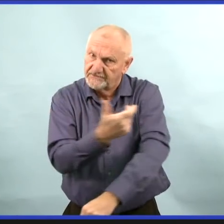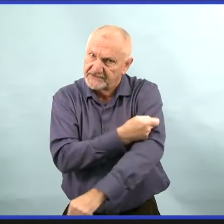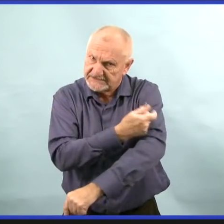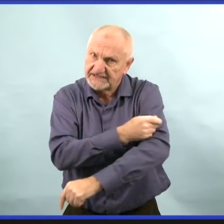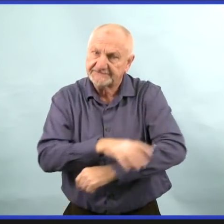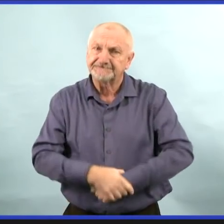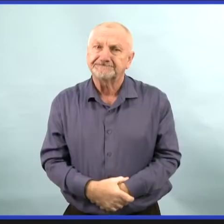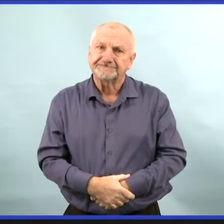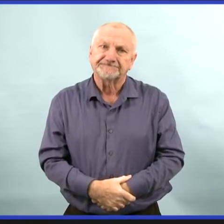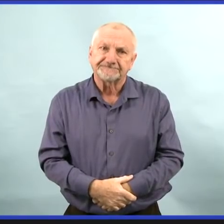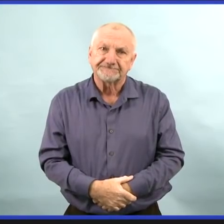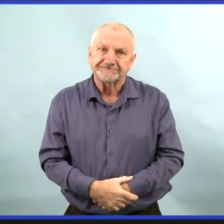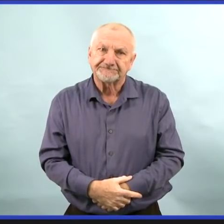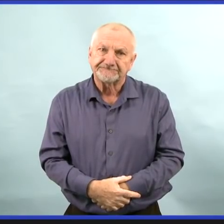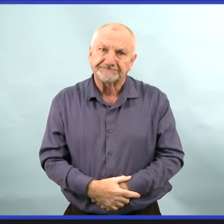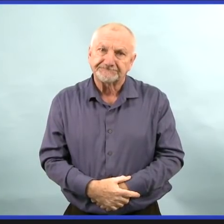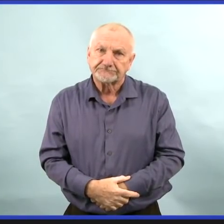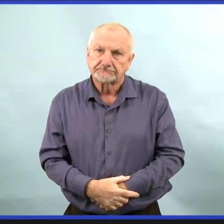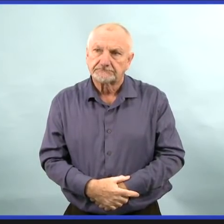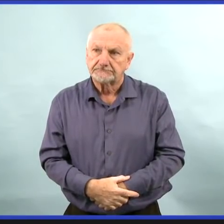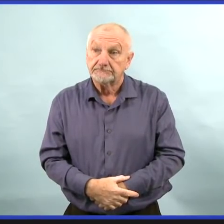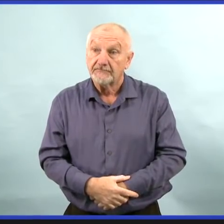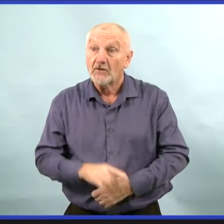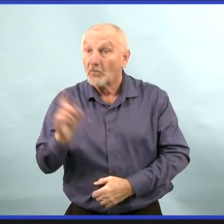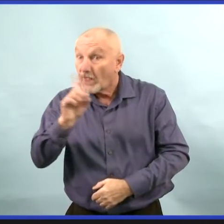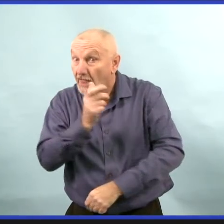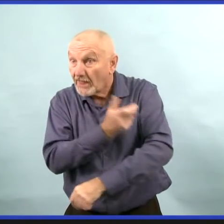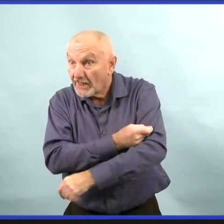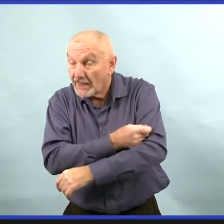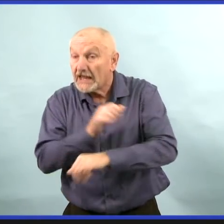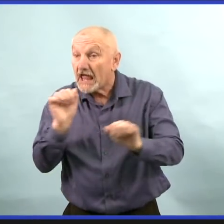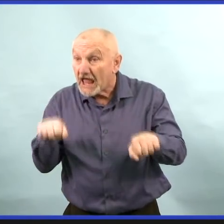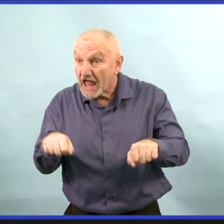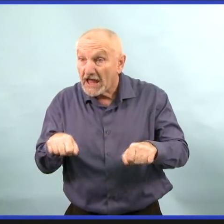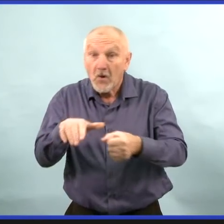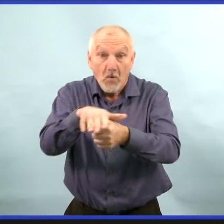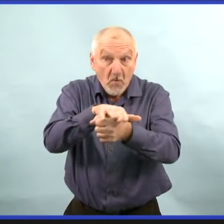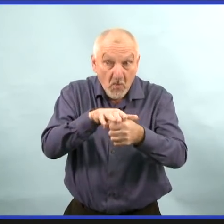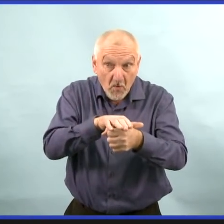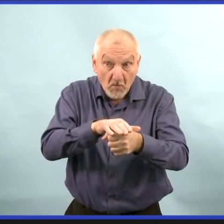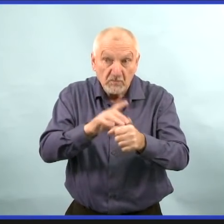you can find a location to get vaccinated at protectmb.ca